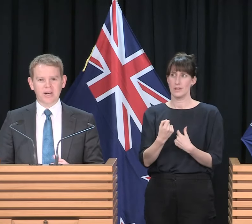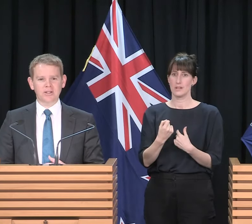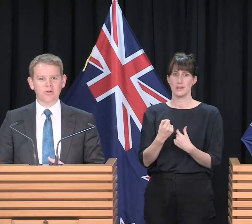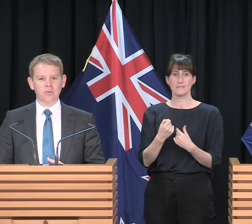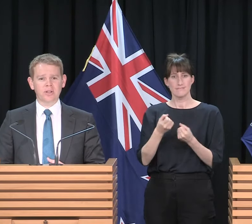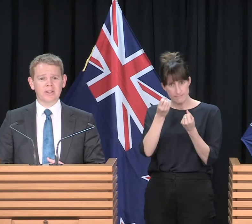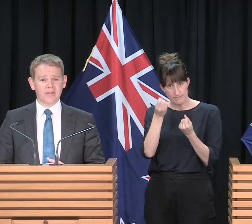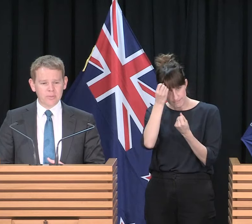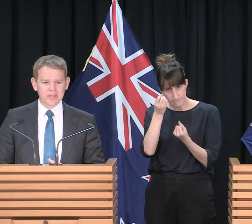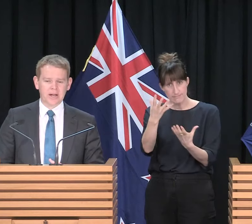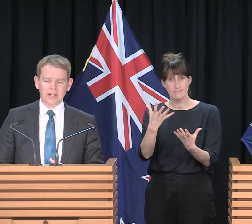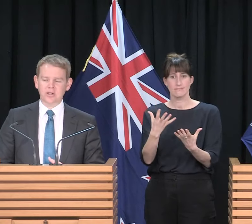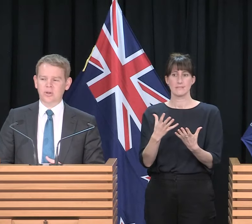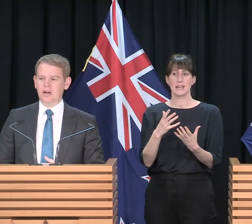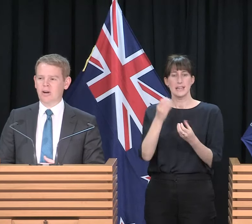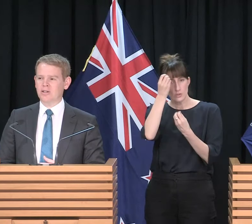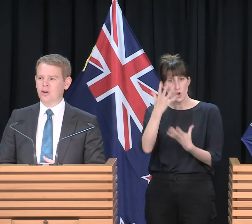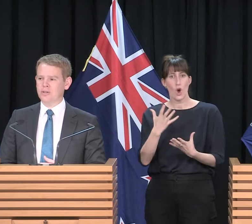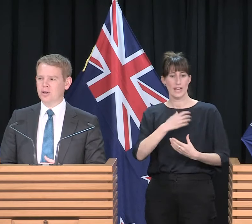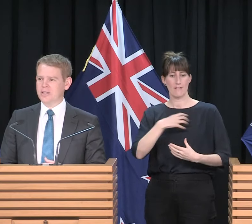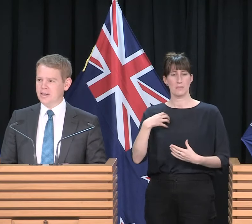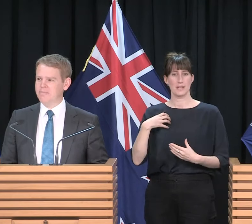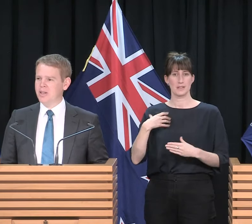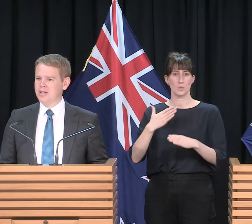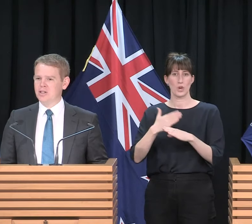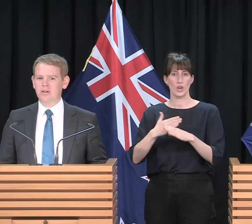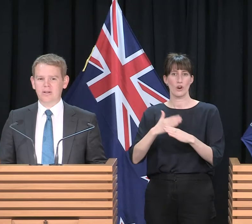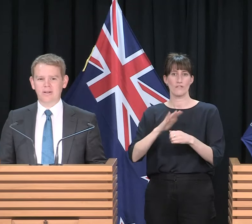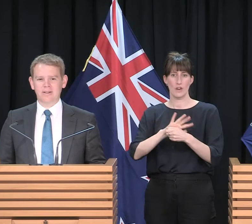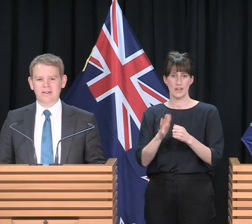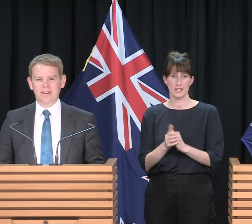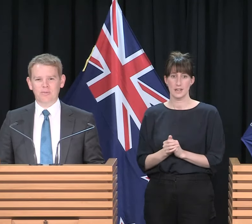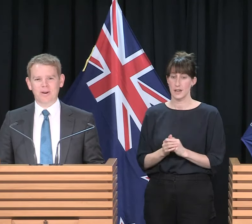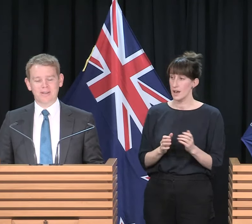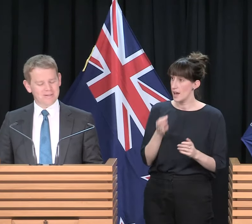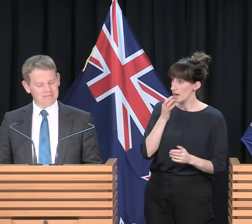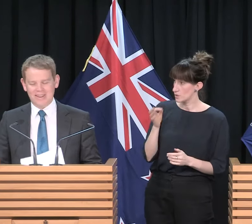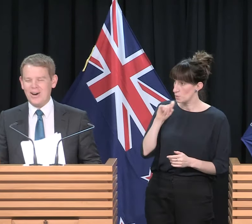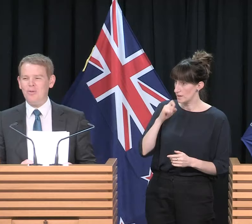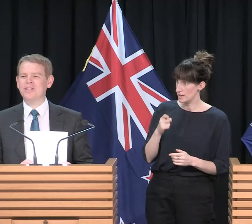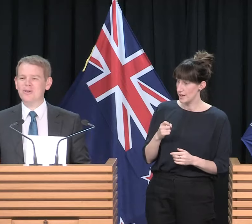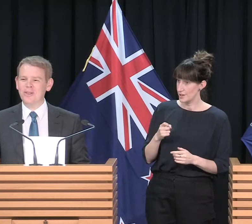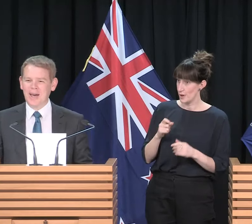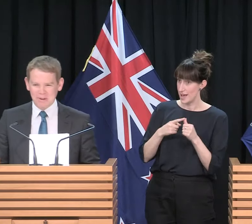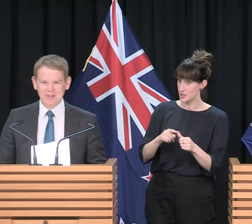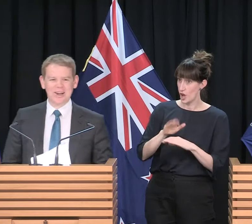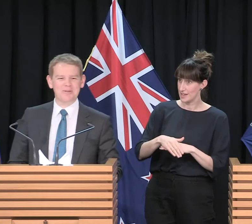to have masks and so to have masks in your supply kit and people, you know, doing it now